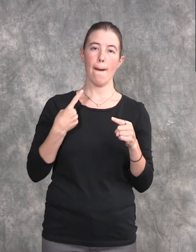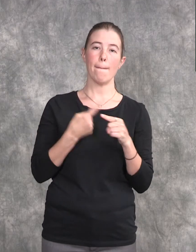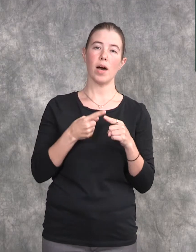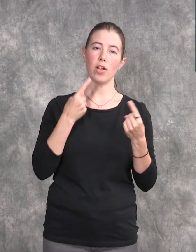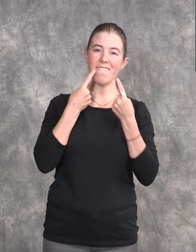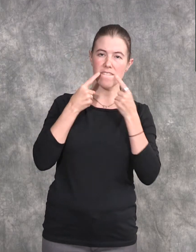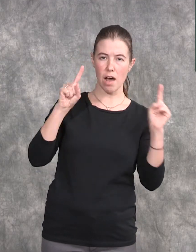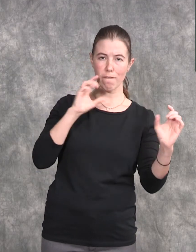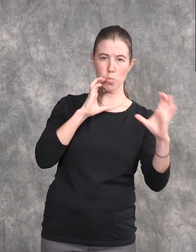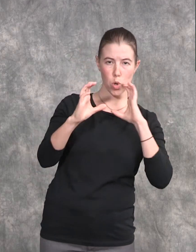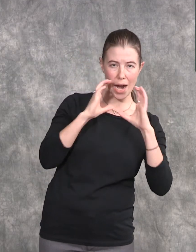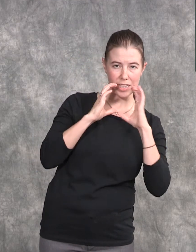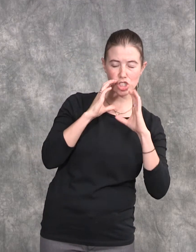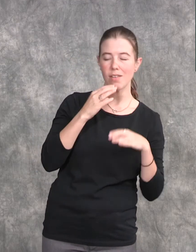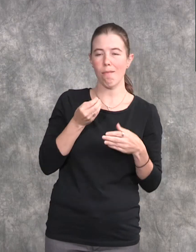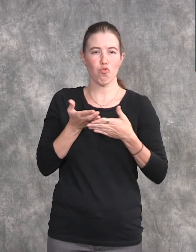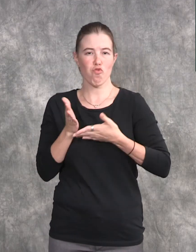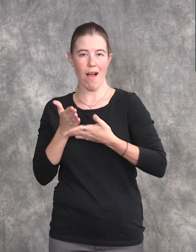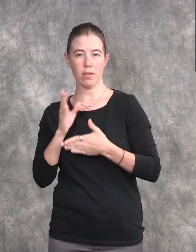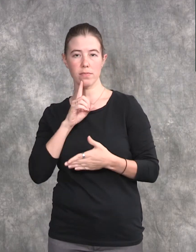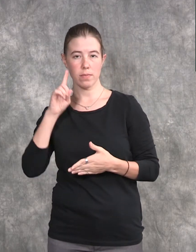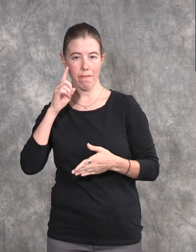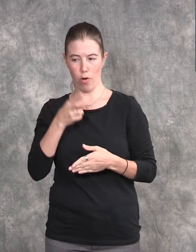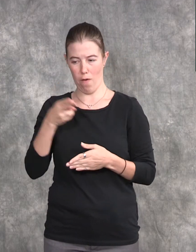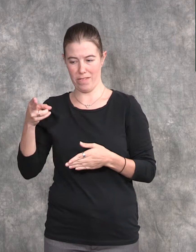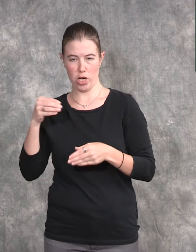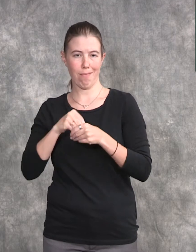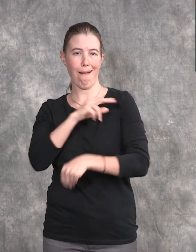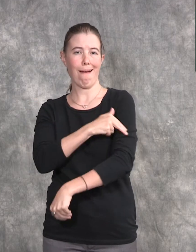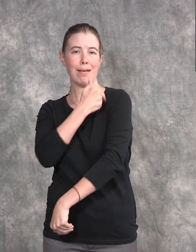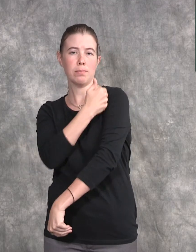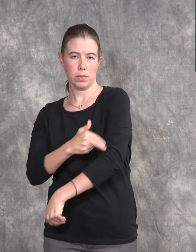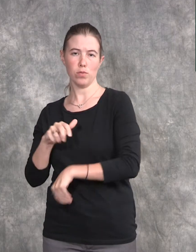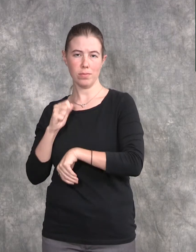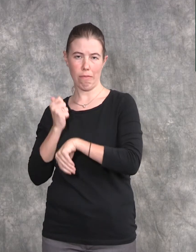about effective communication and the rights of deaf and hard of hearing and hospital settings.